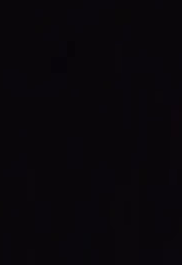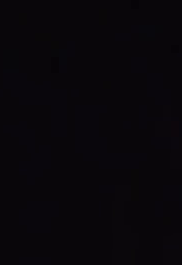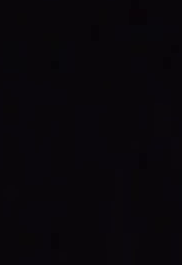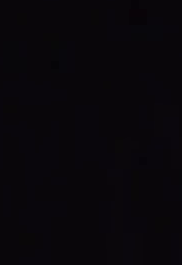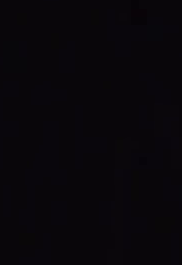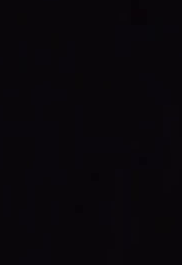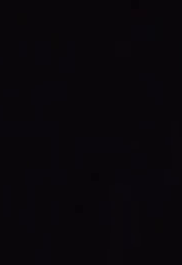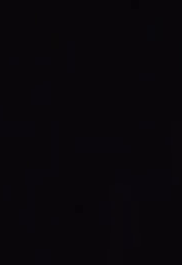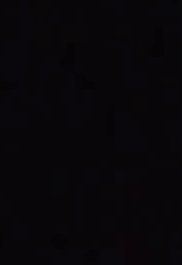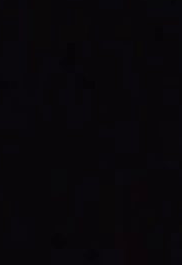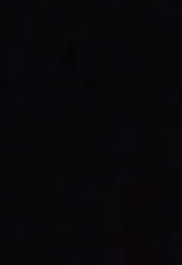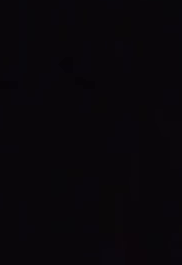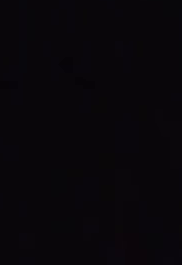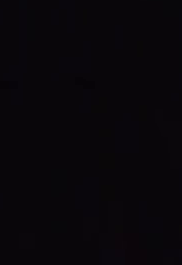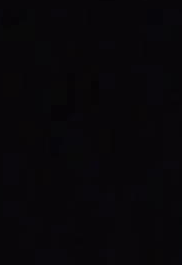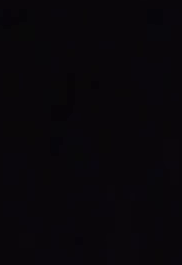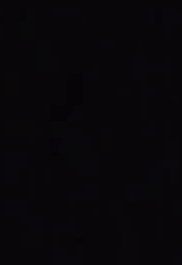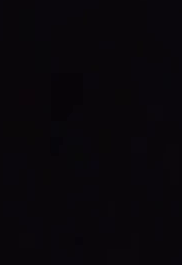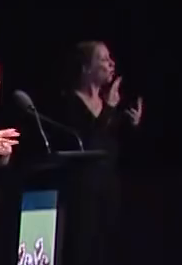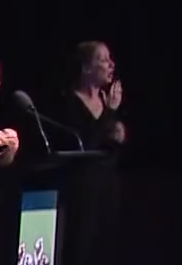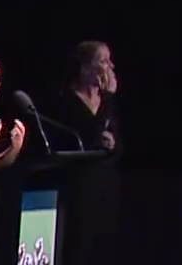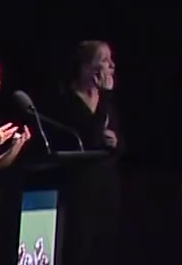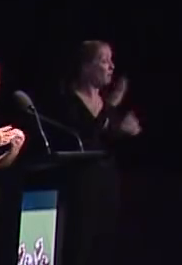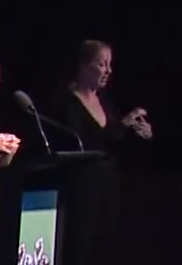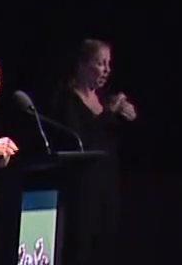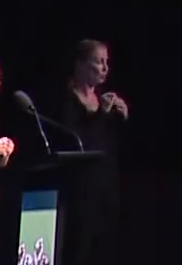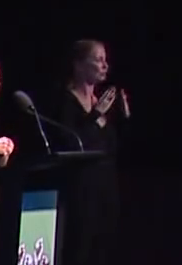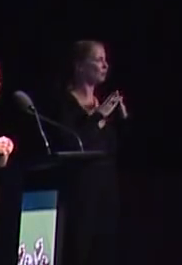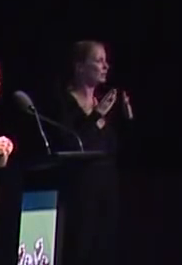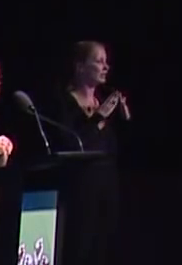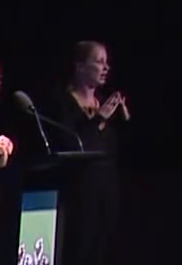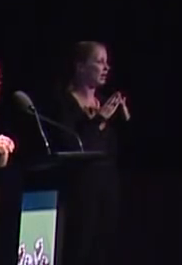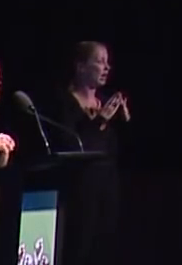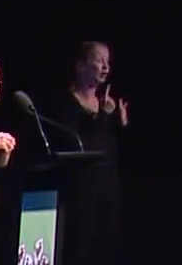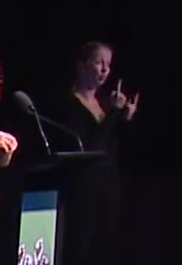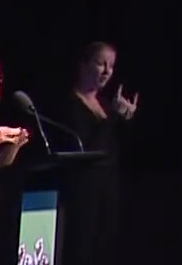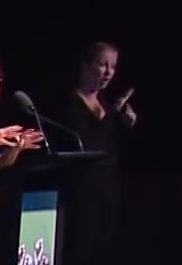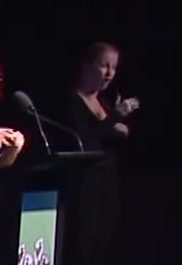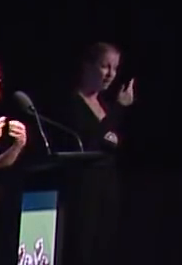and quite often also a property owning woman. So one of the things about 19th century feminism is while it's a